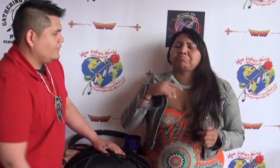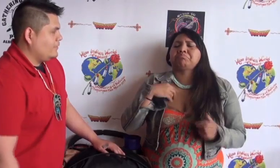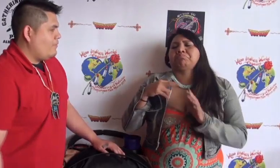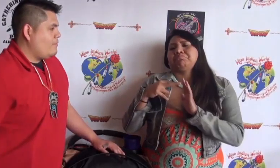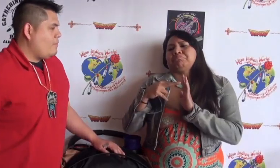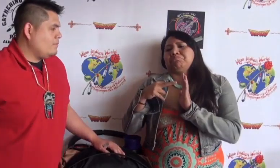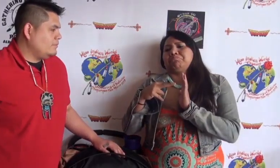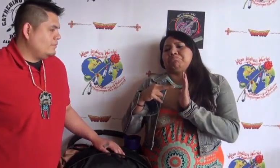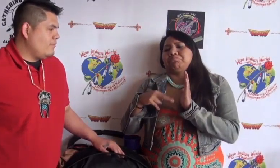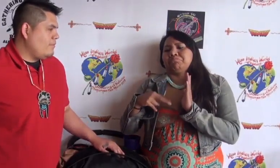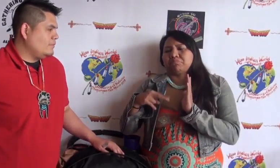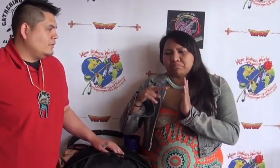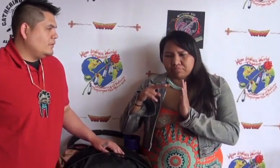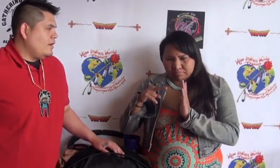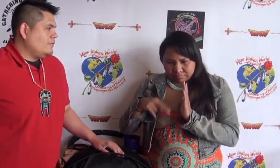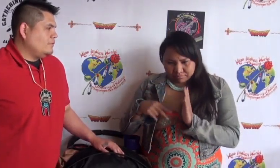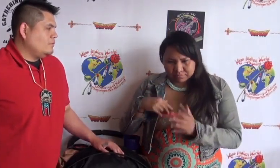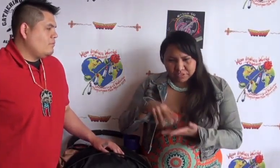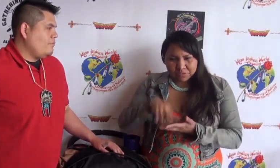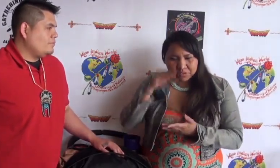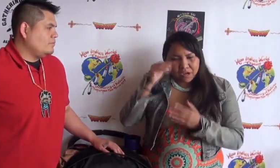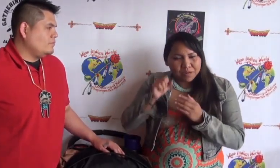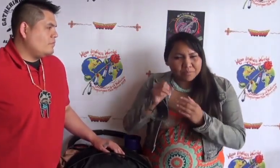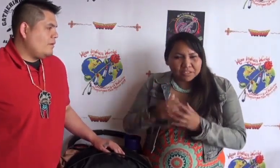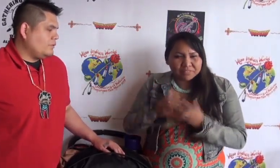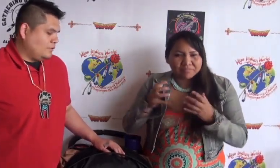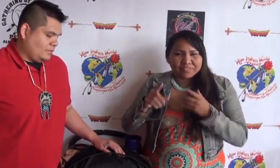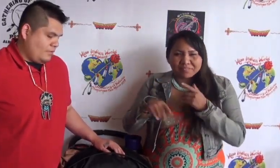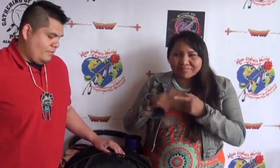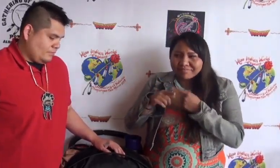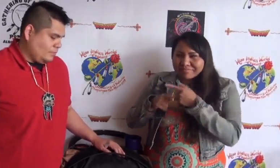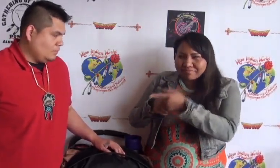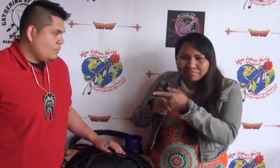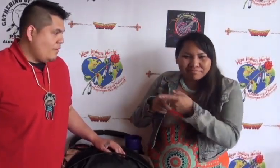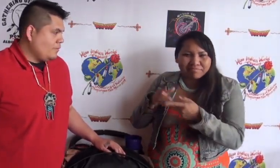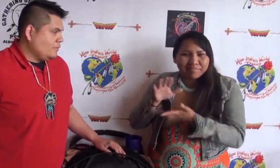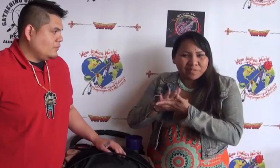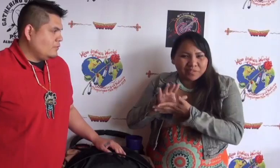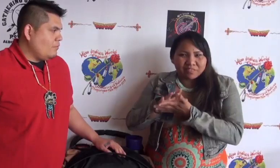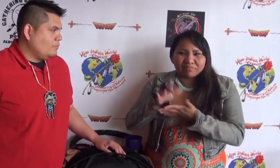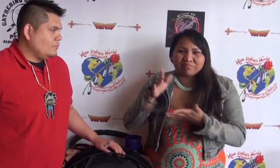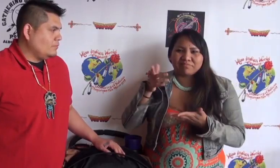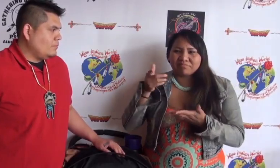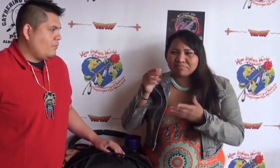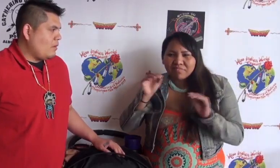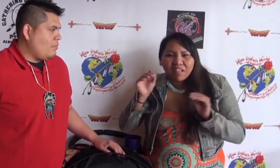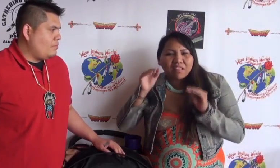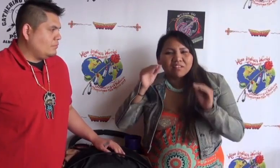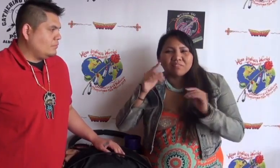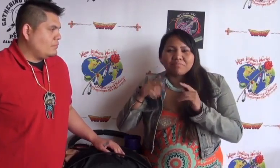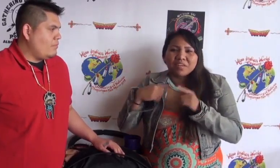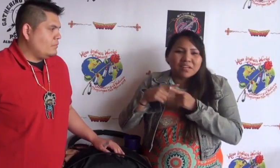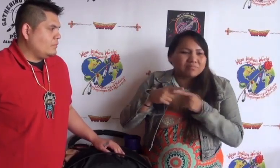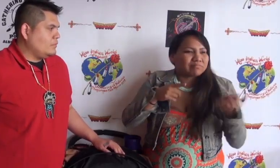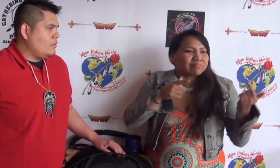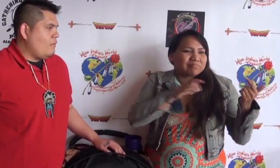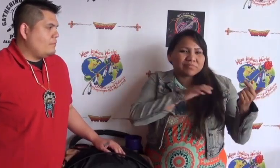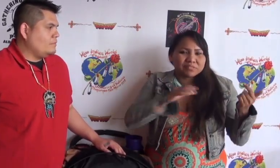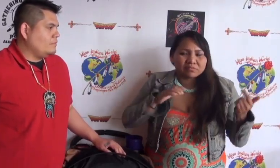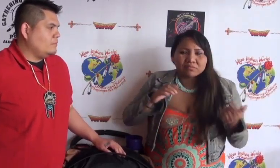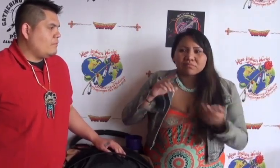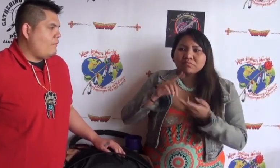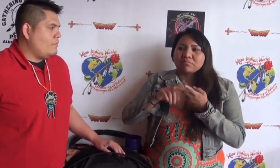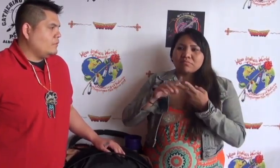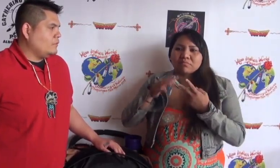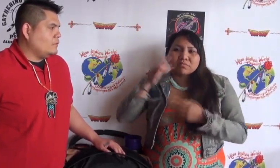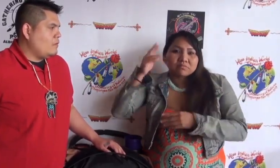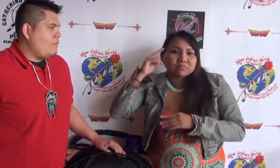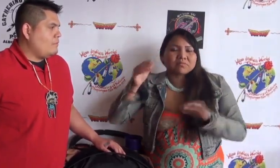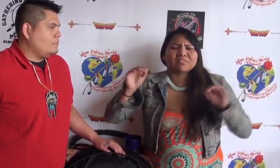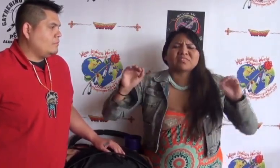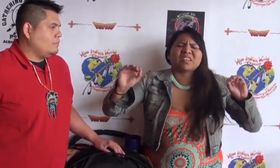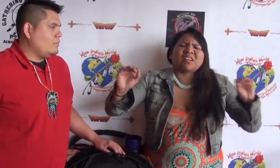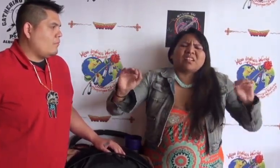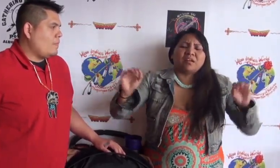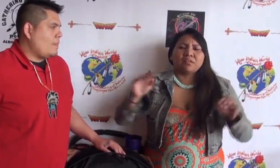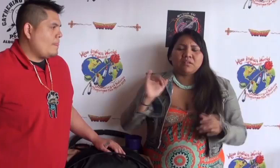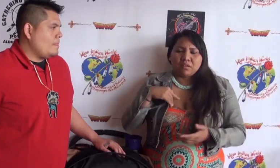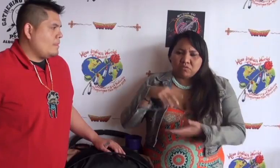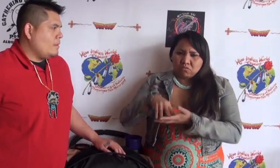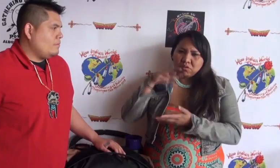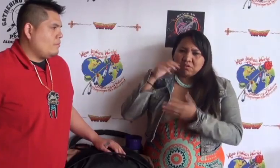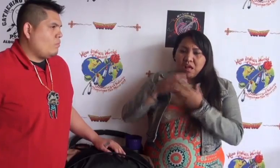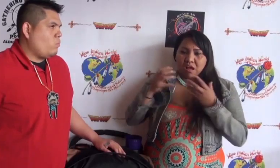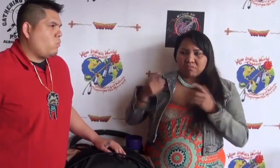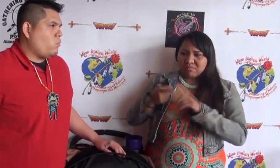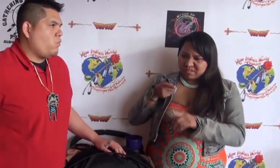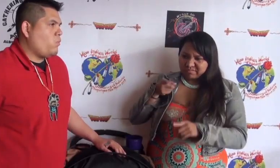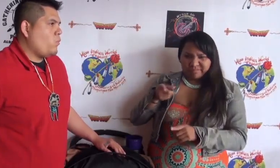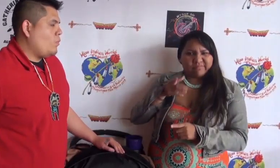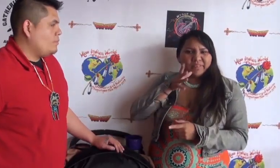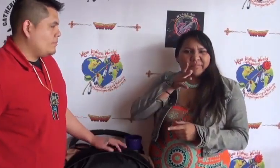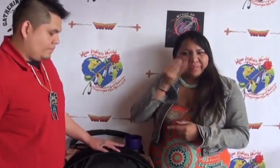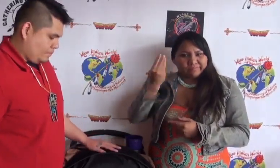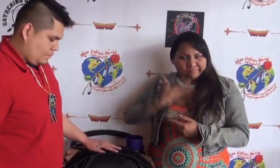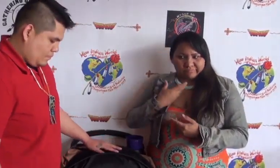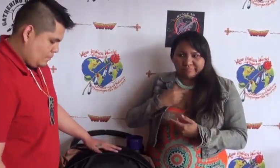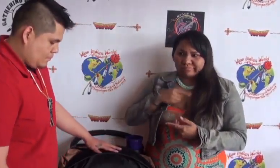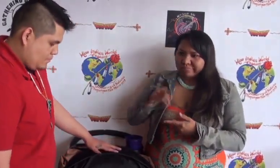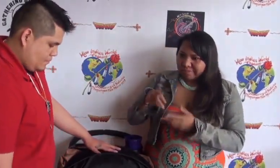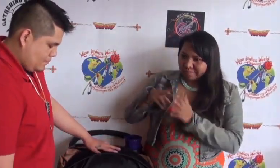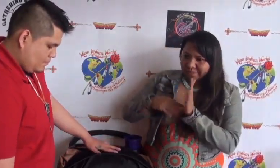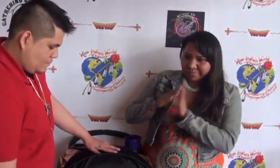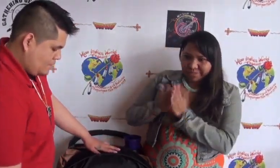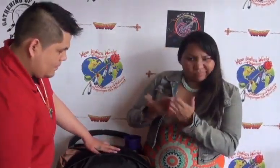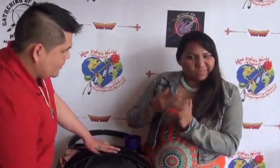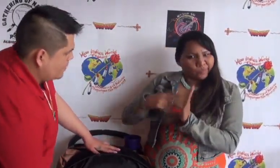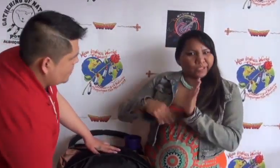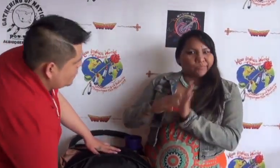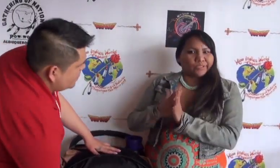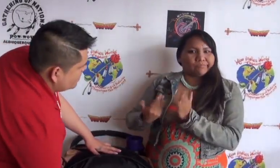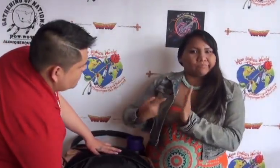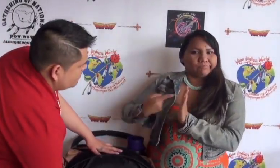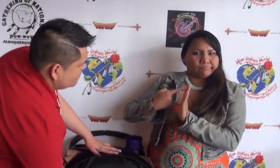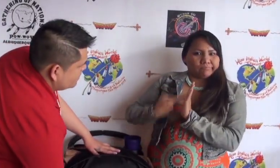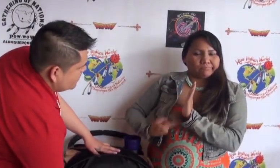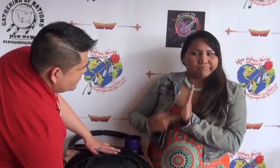about what really happened to Native people. How Columbus’ legacy was really one of genocide.